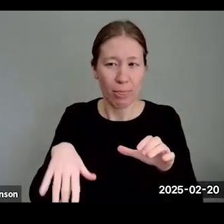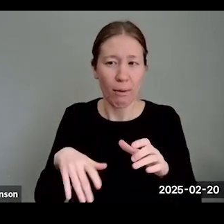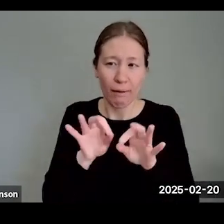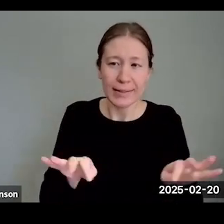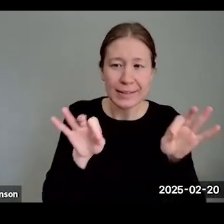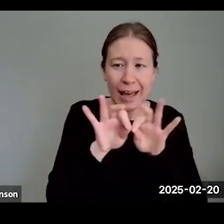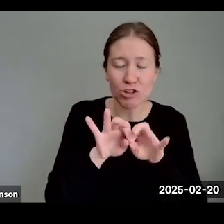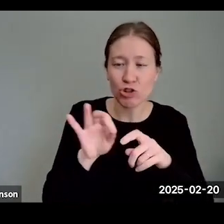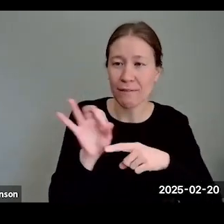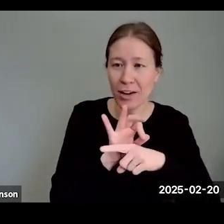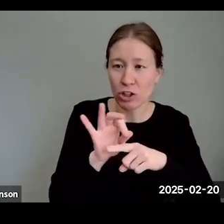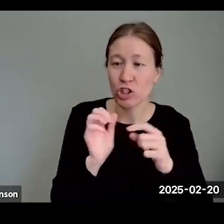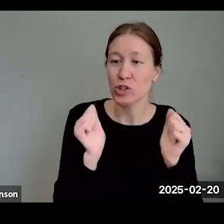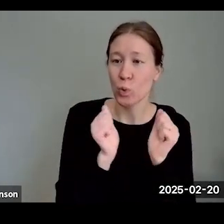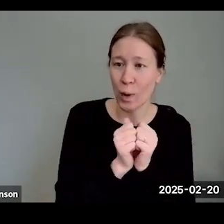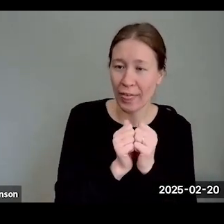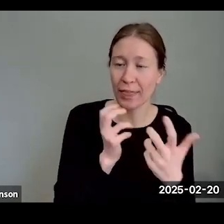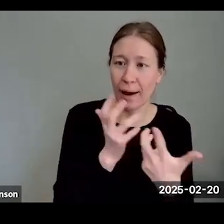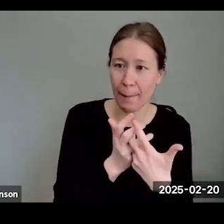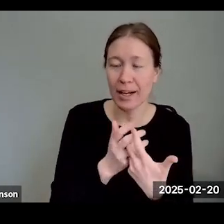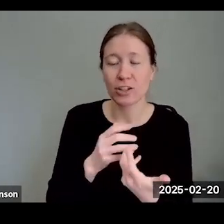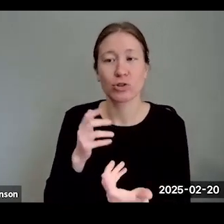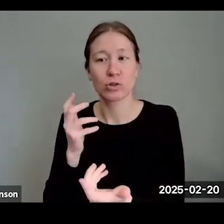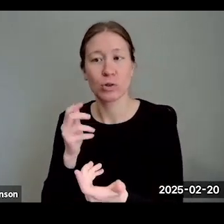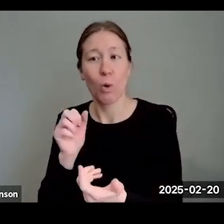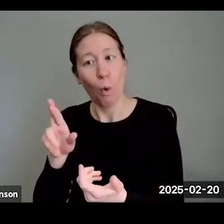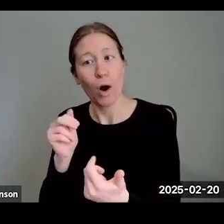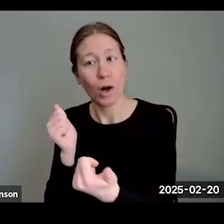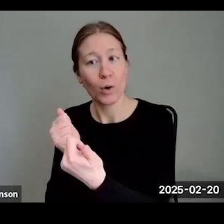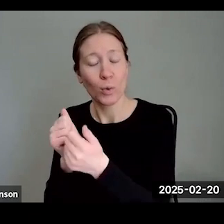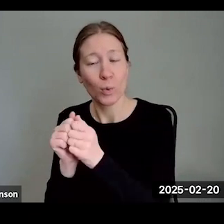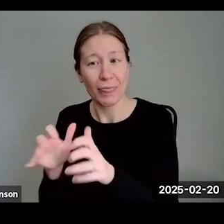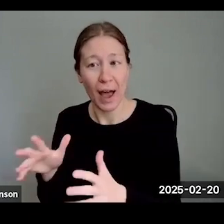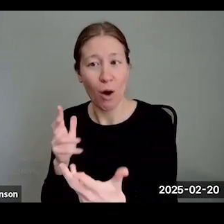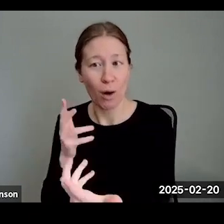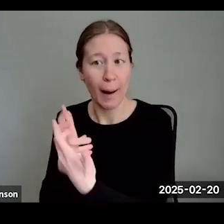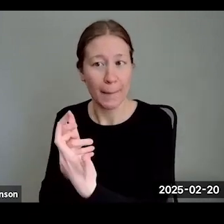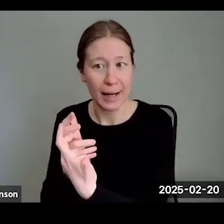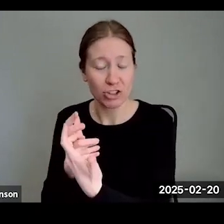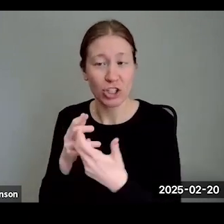with or without accommodation?" If the answer to that question is yes,